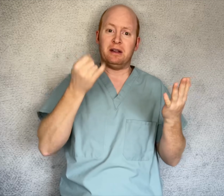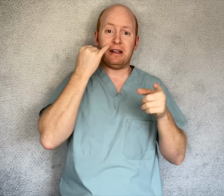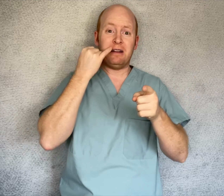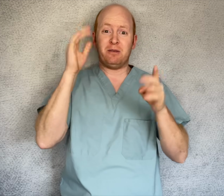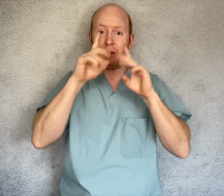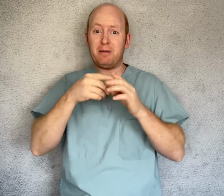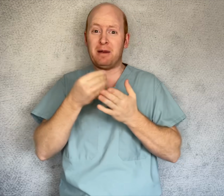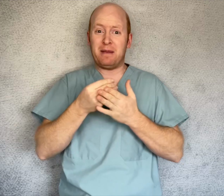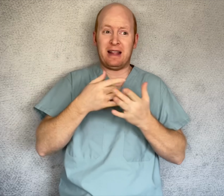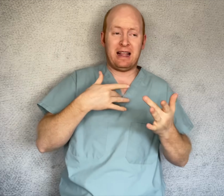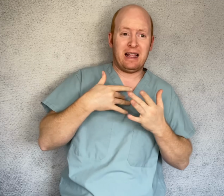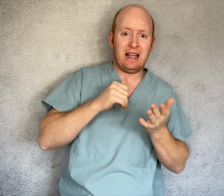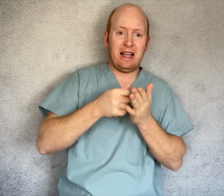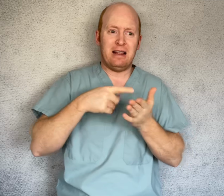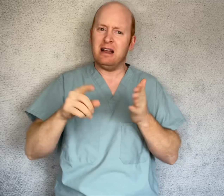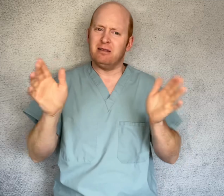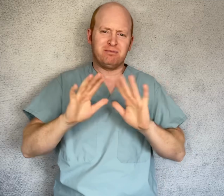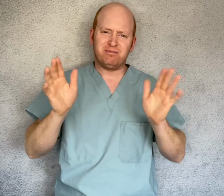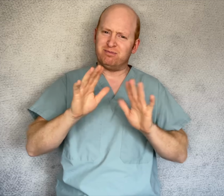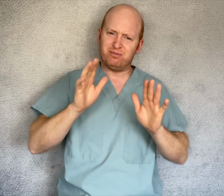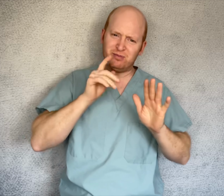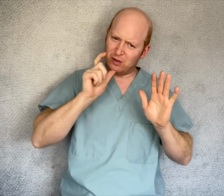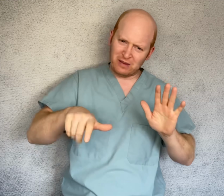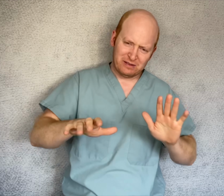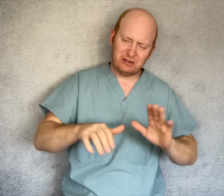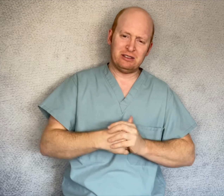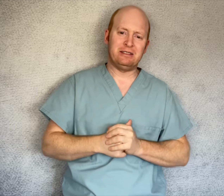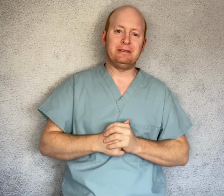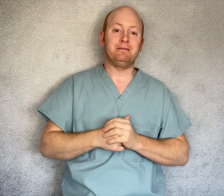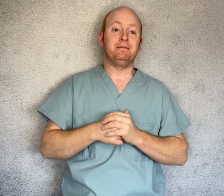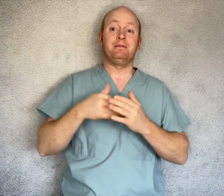Thus, money shouldn't be a factor in your decision to get one.